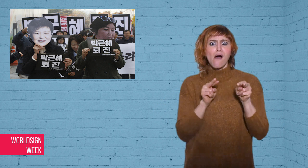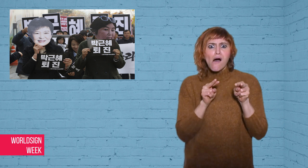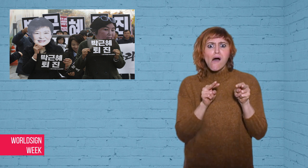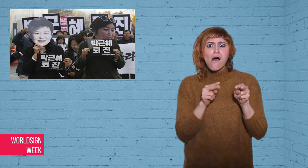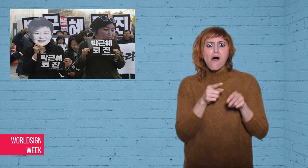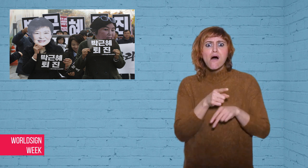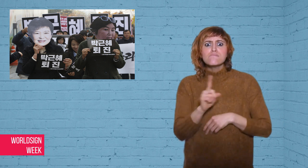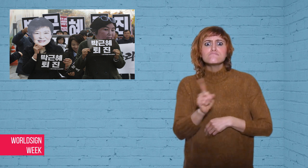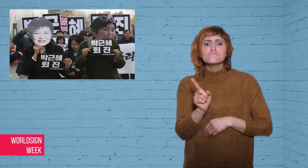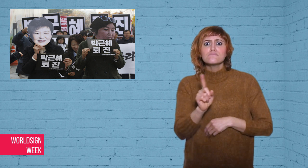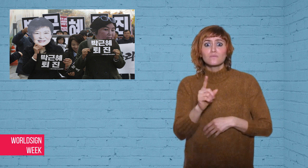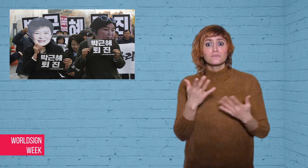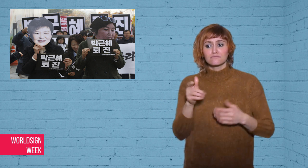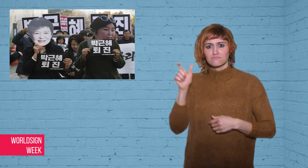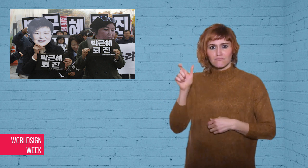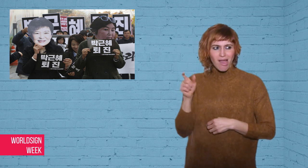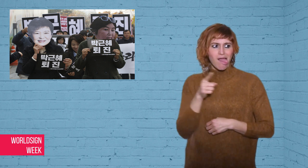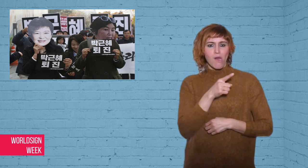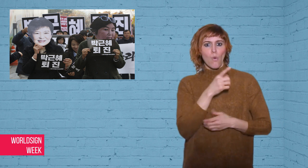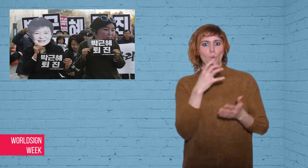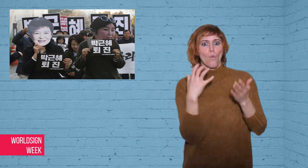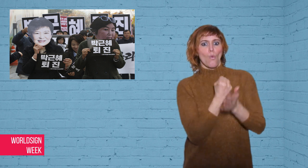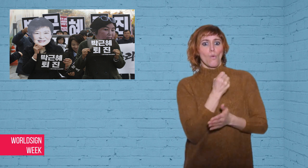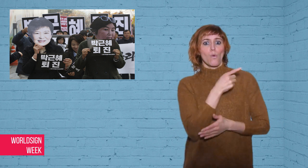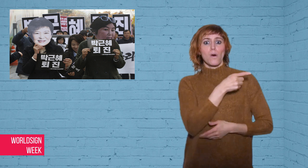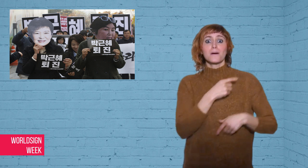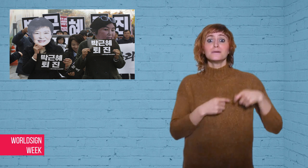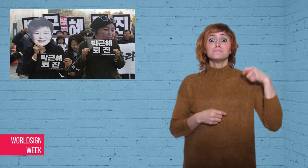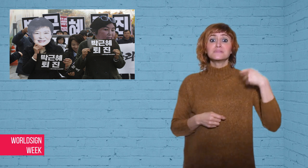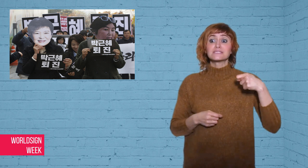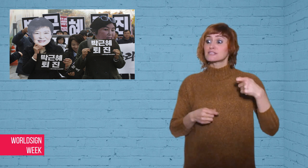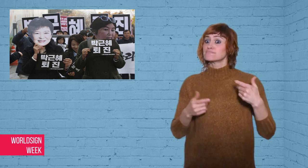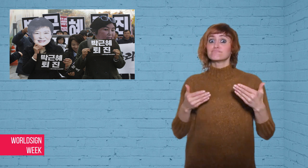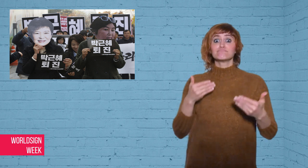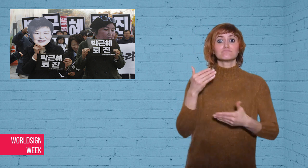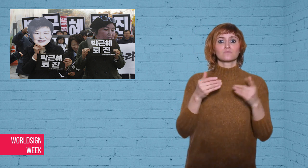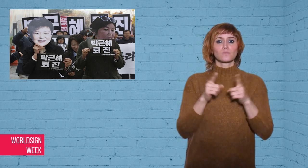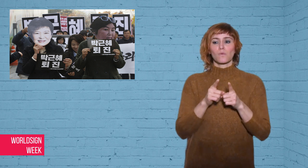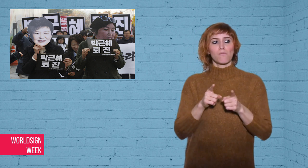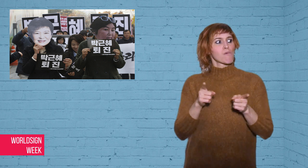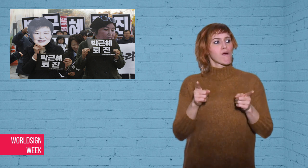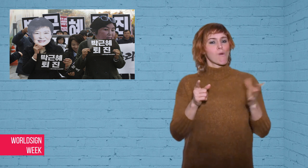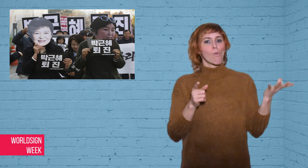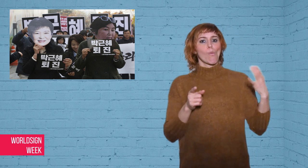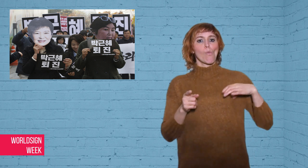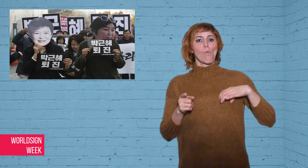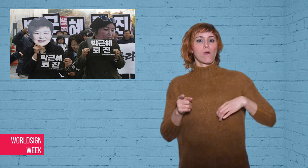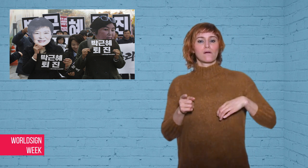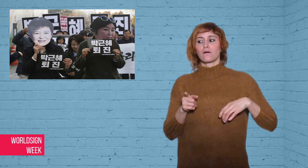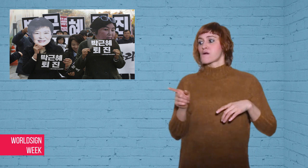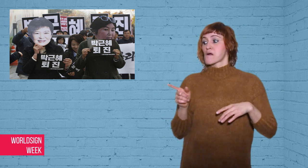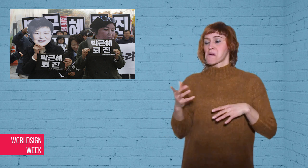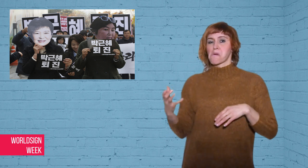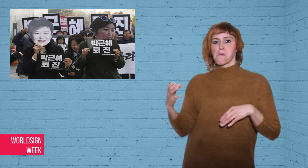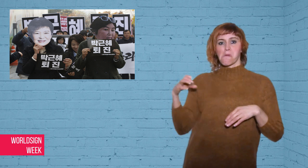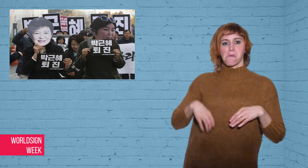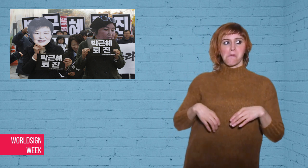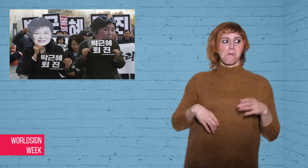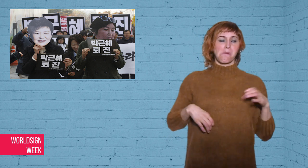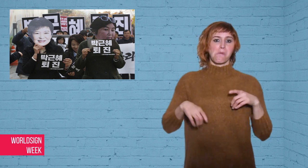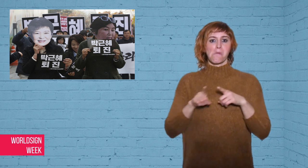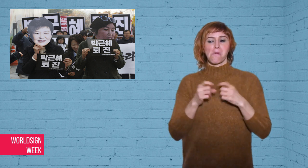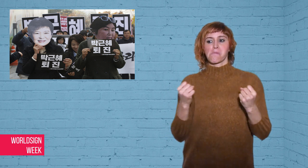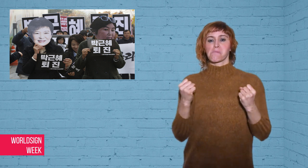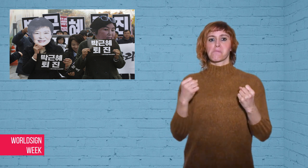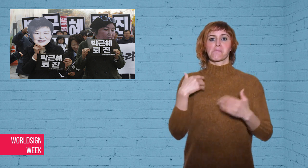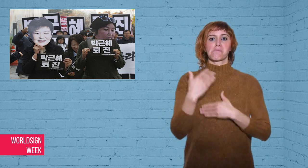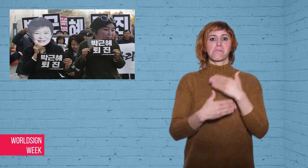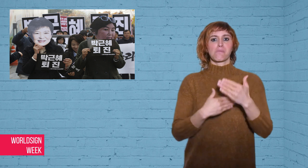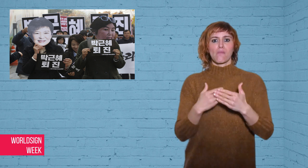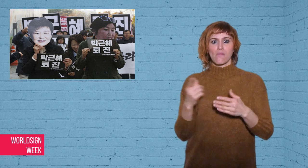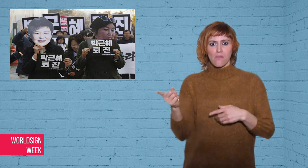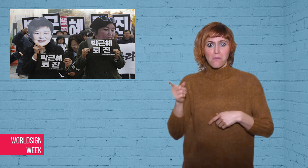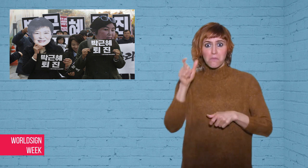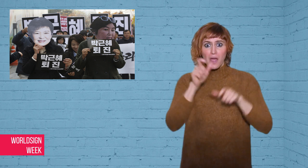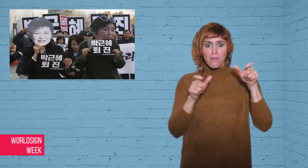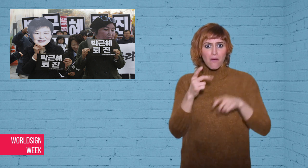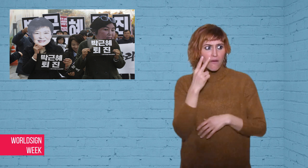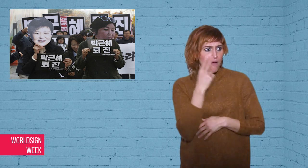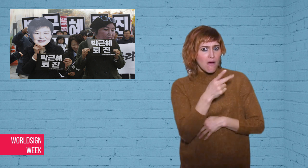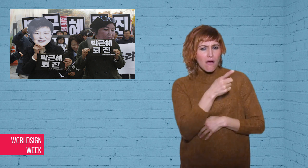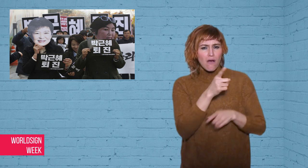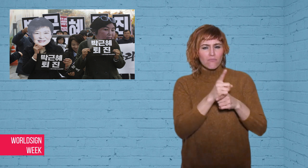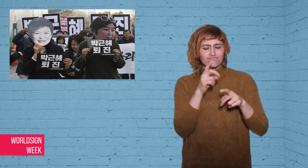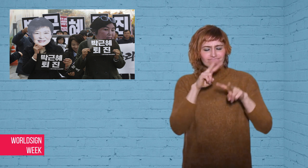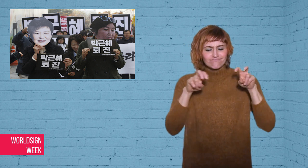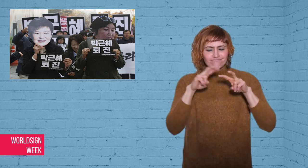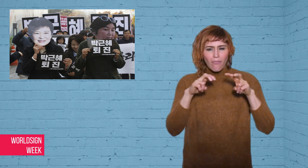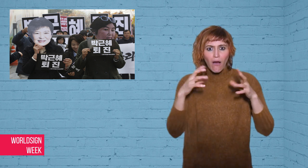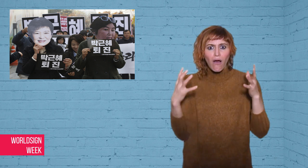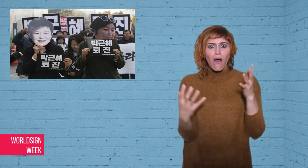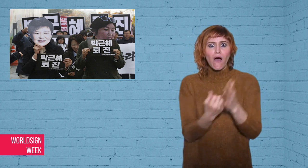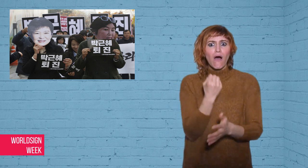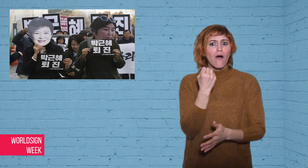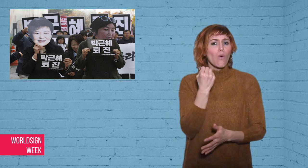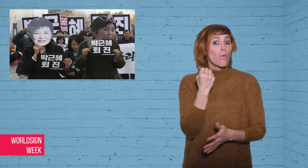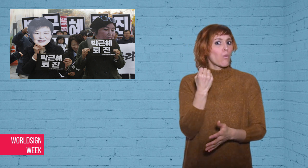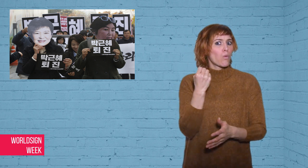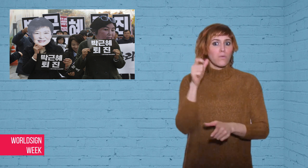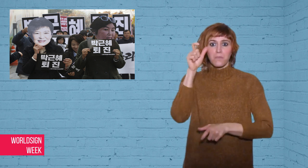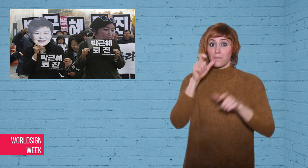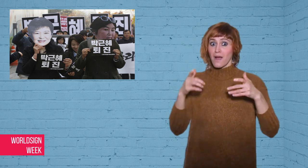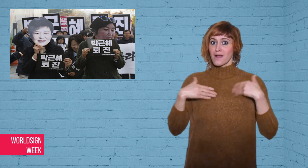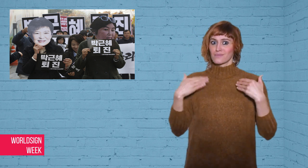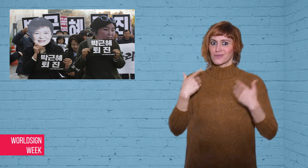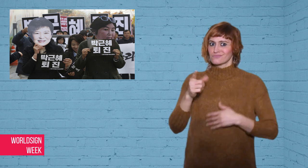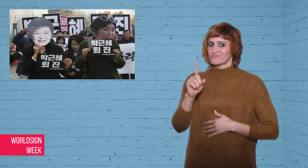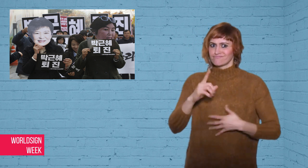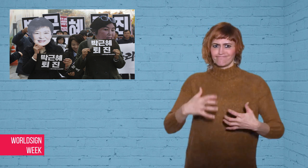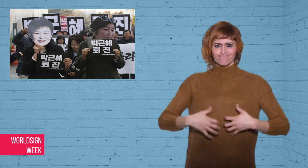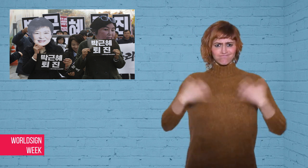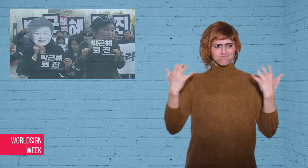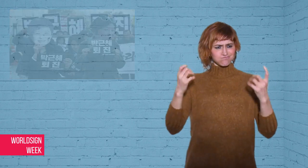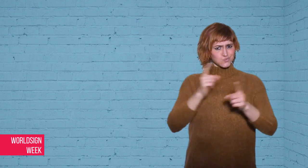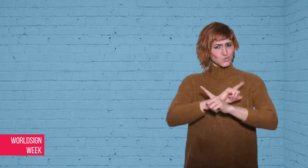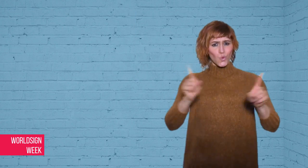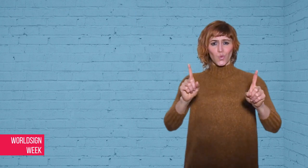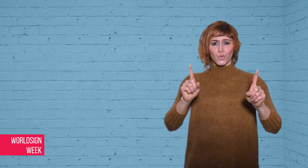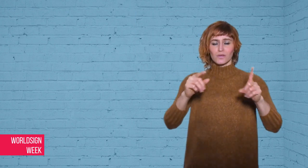to use the presidency for personal gain.